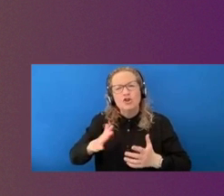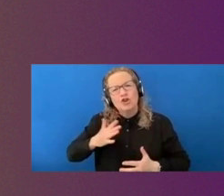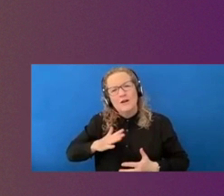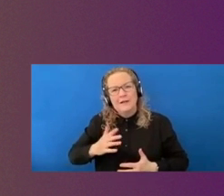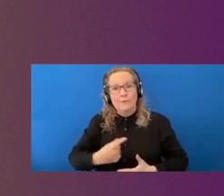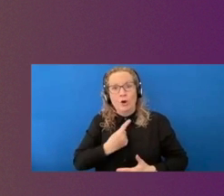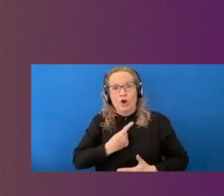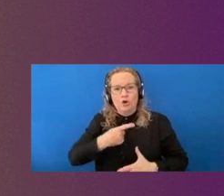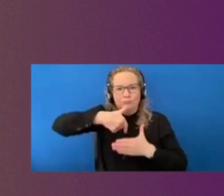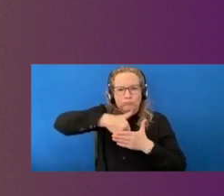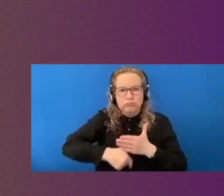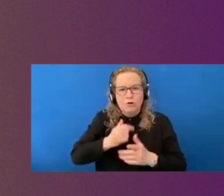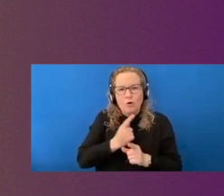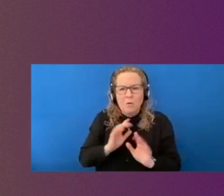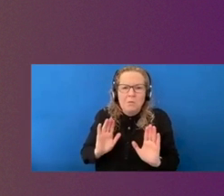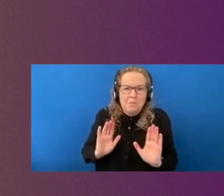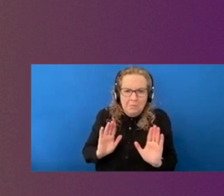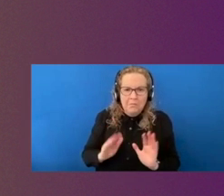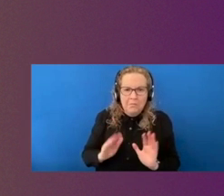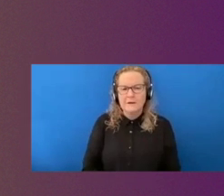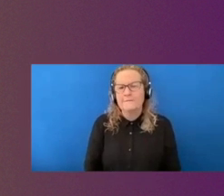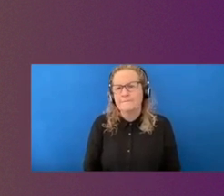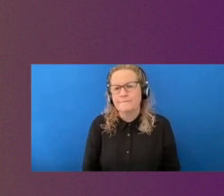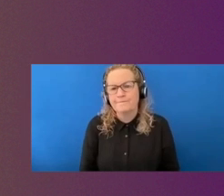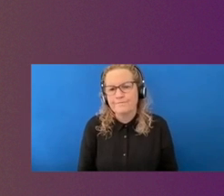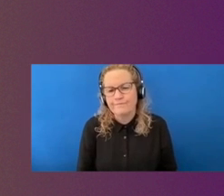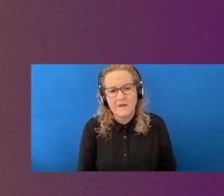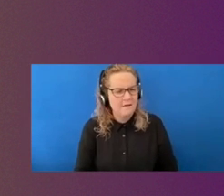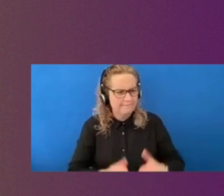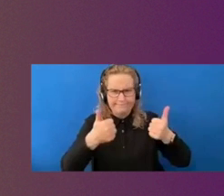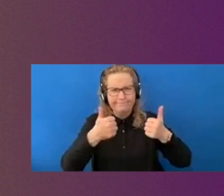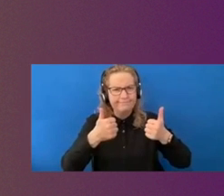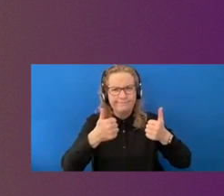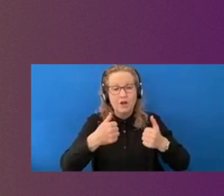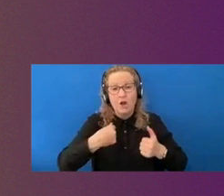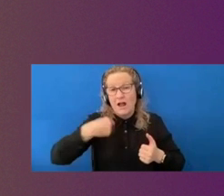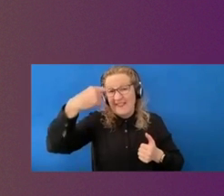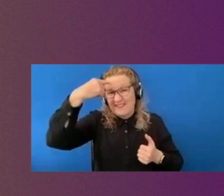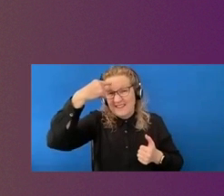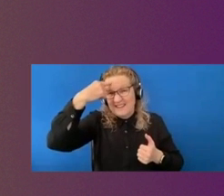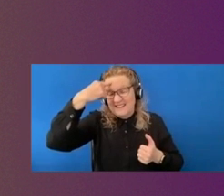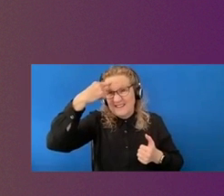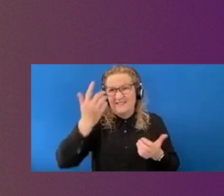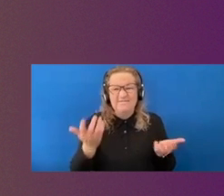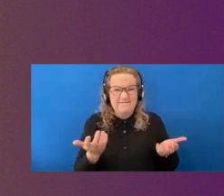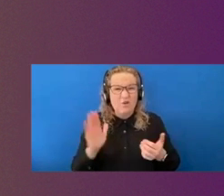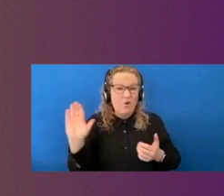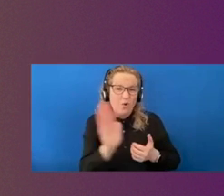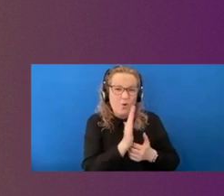no not at all uh I think it's safe to say that everybody experienced some level of mental health